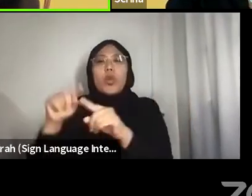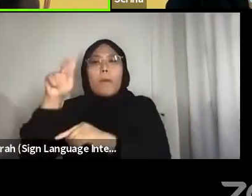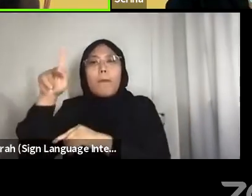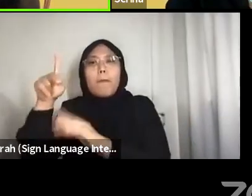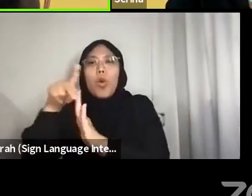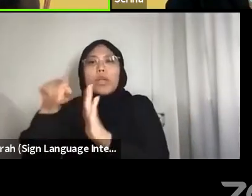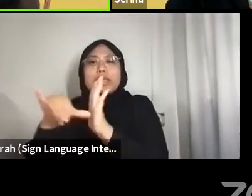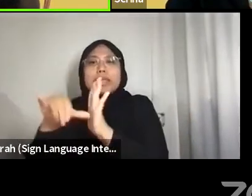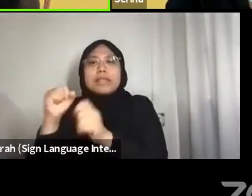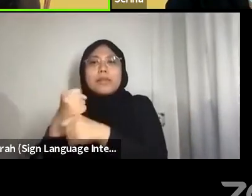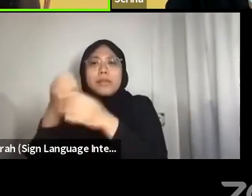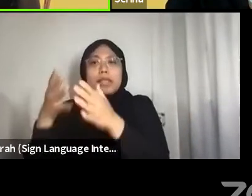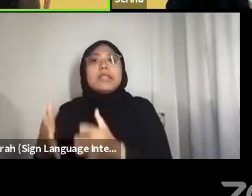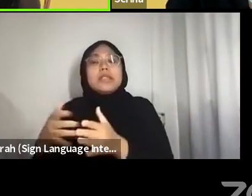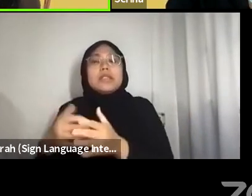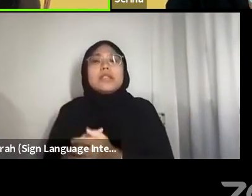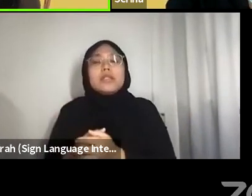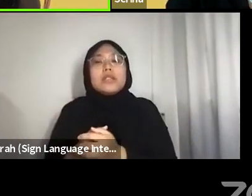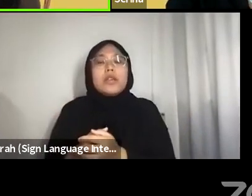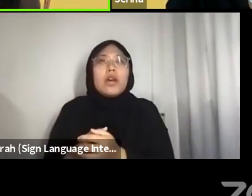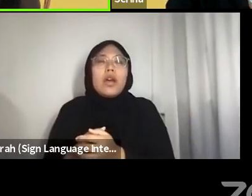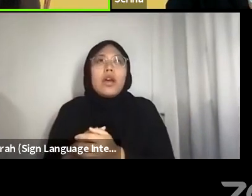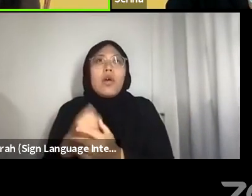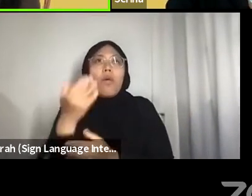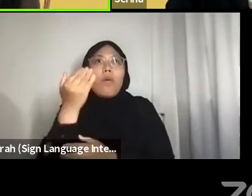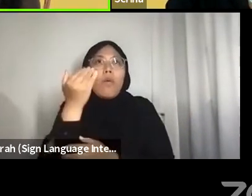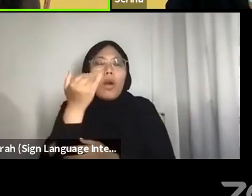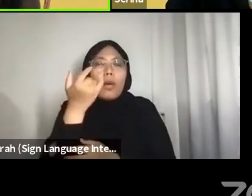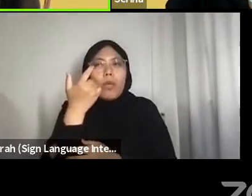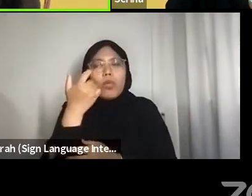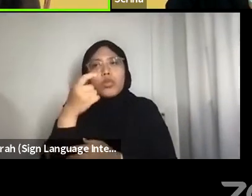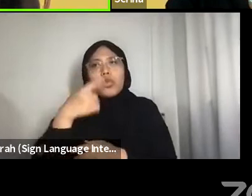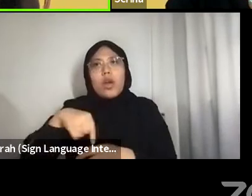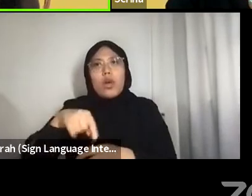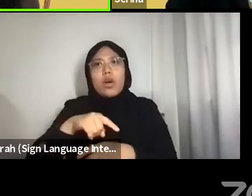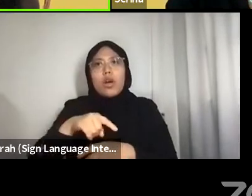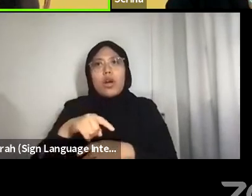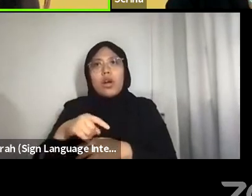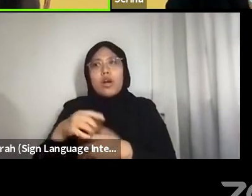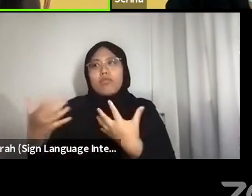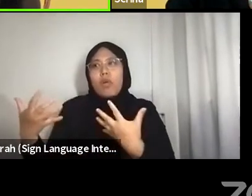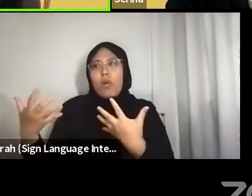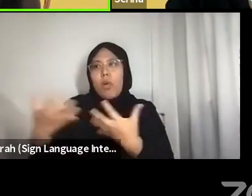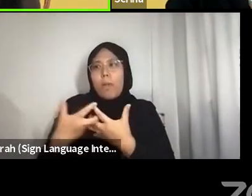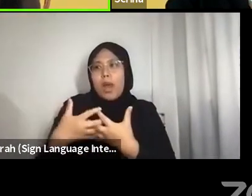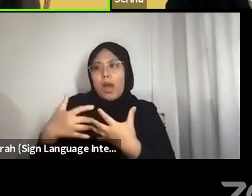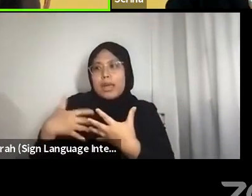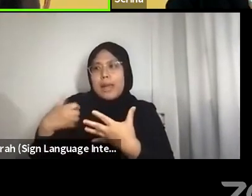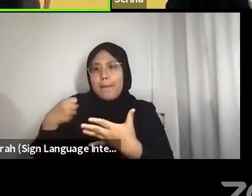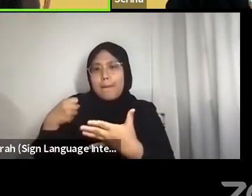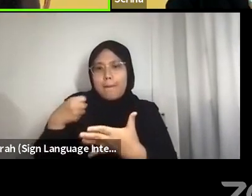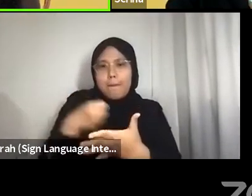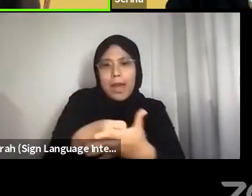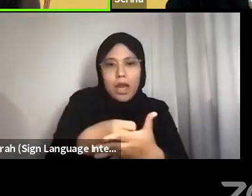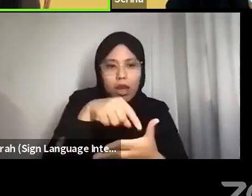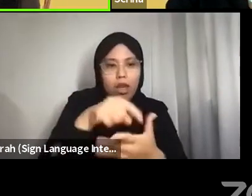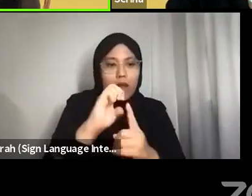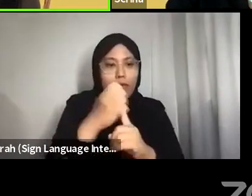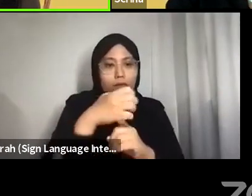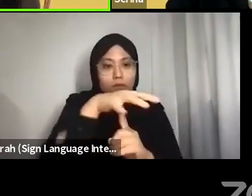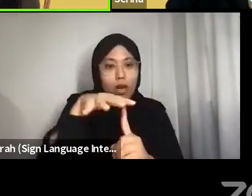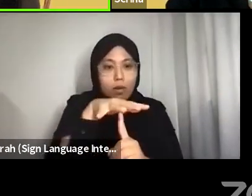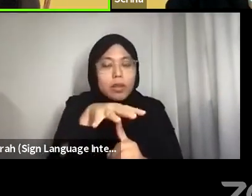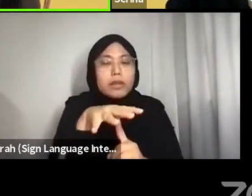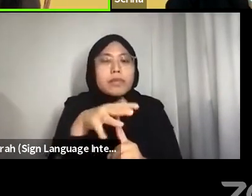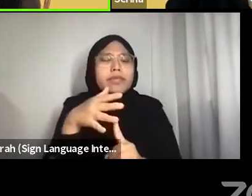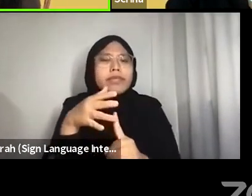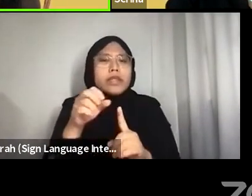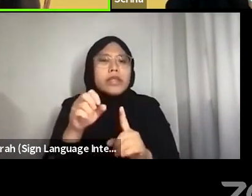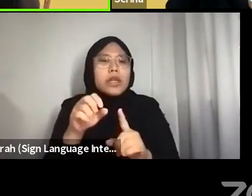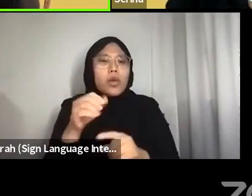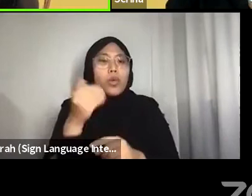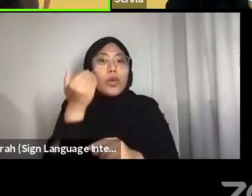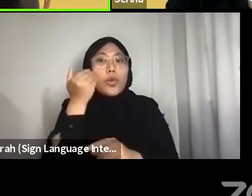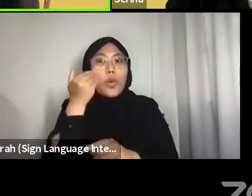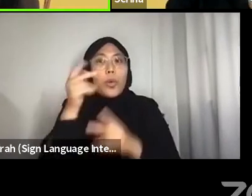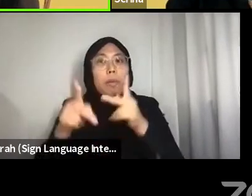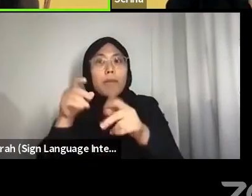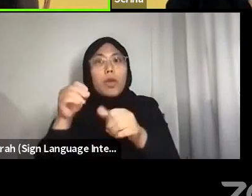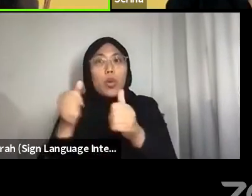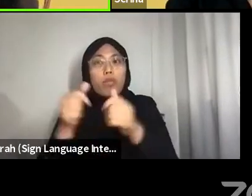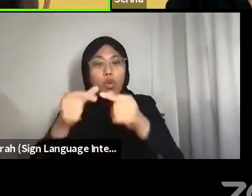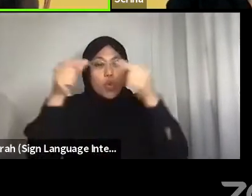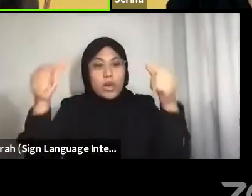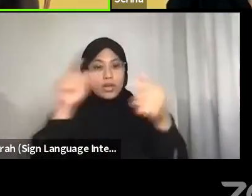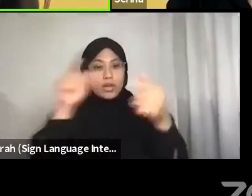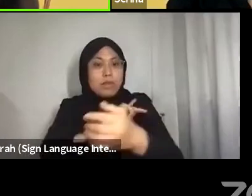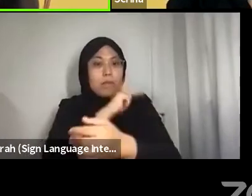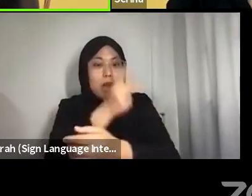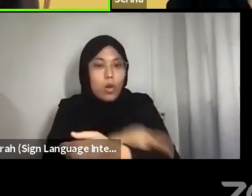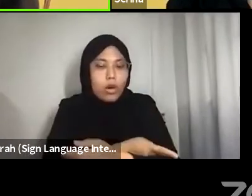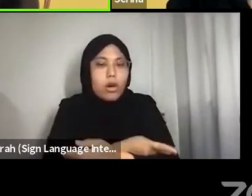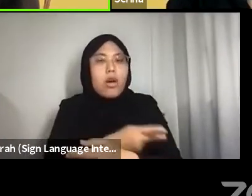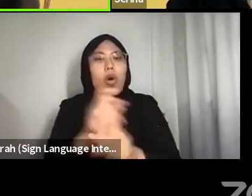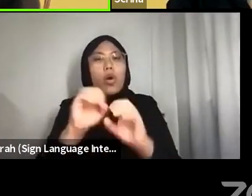In terms of our collective impact on our environment, it’s very clear that people with the greatest power, like organisations, corporations, our governments,